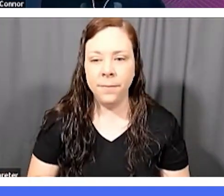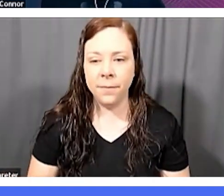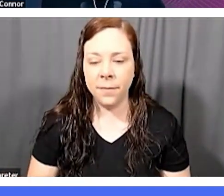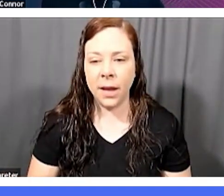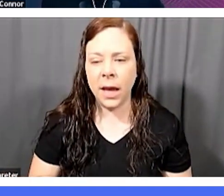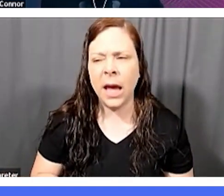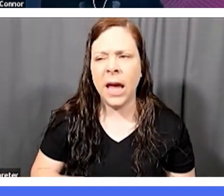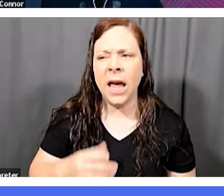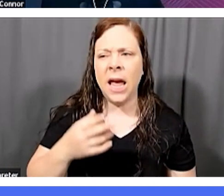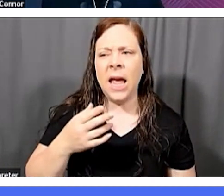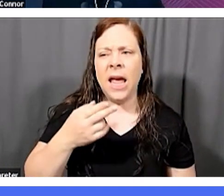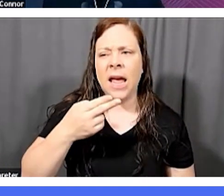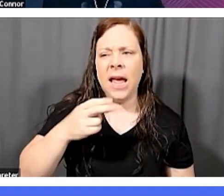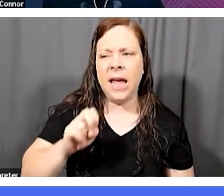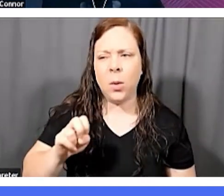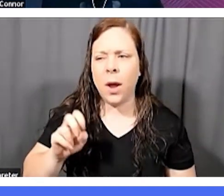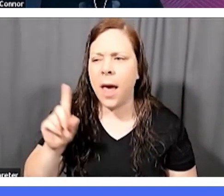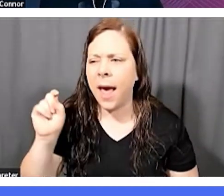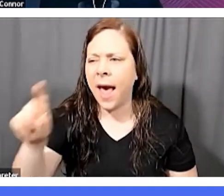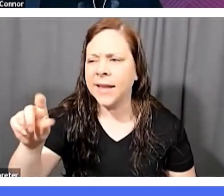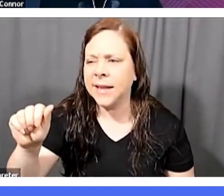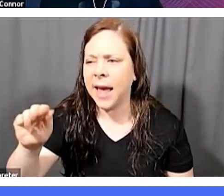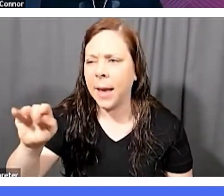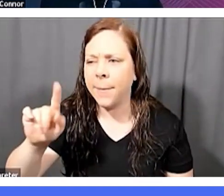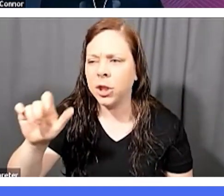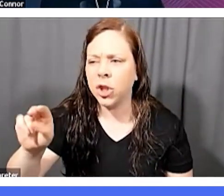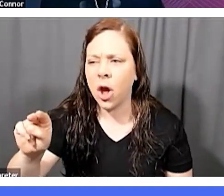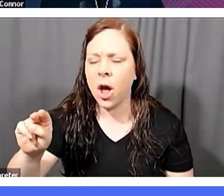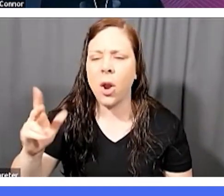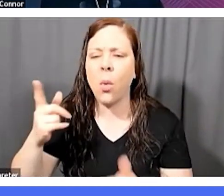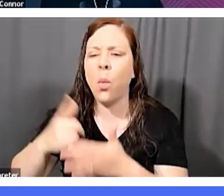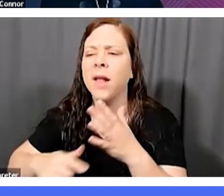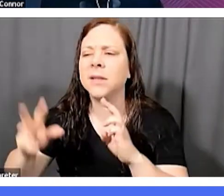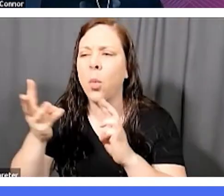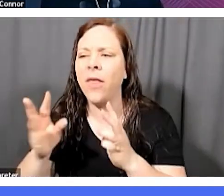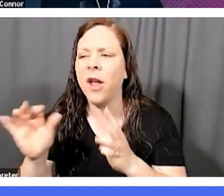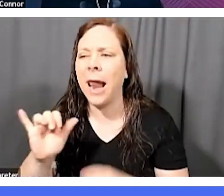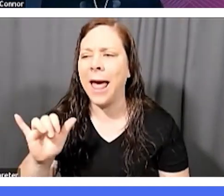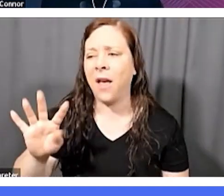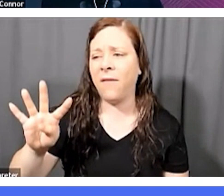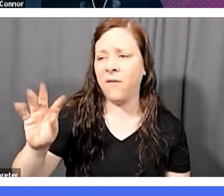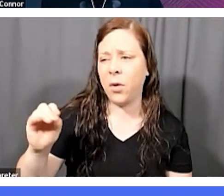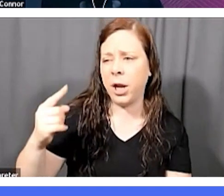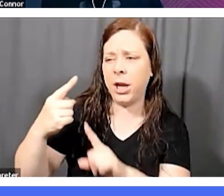and ask what the weather was and he'd hear that it was 40 degrees, he would not quite know what that meant, right?